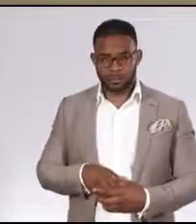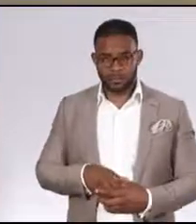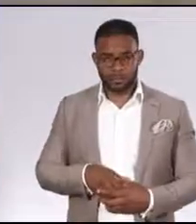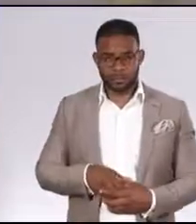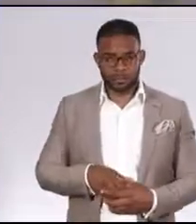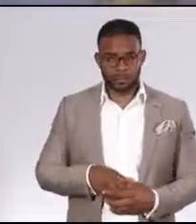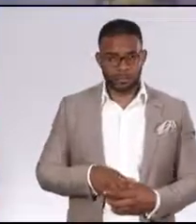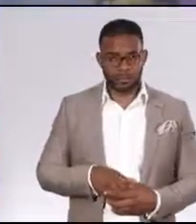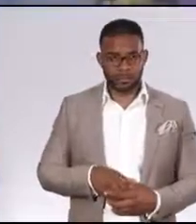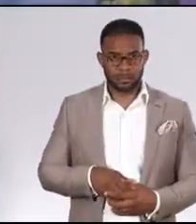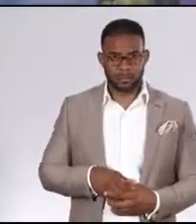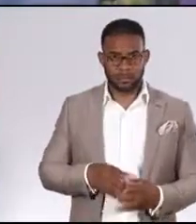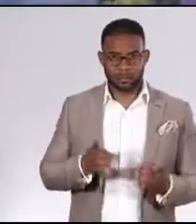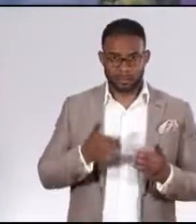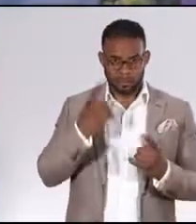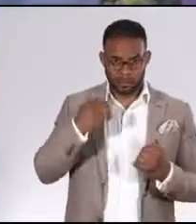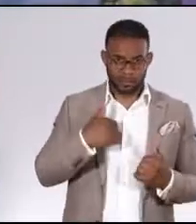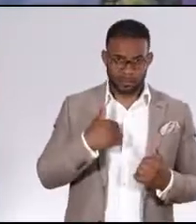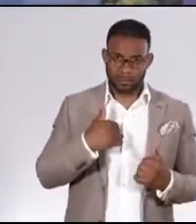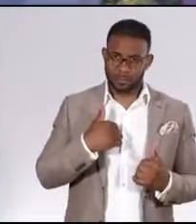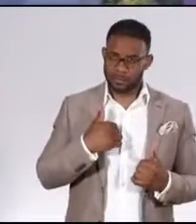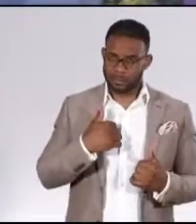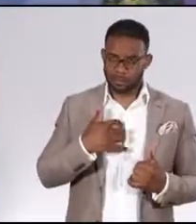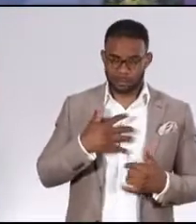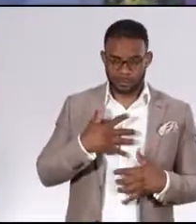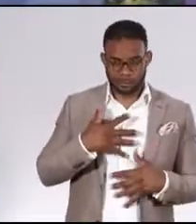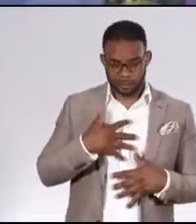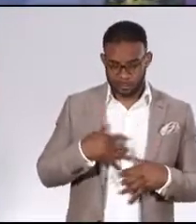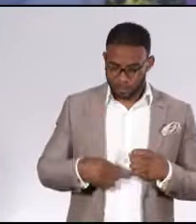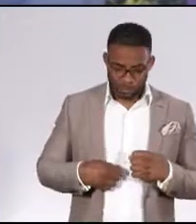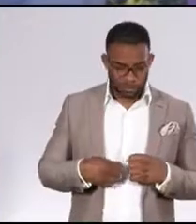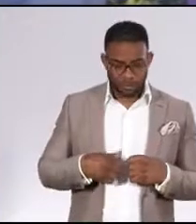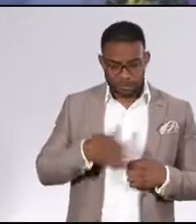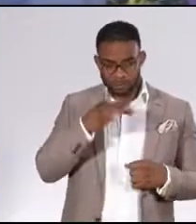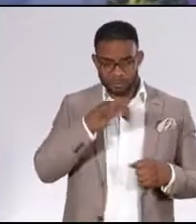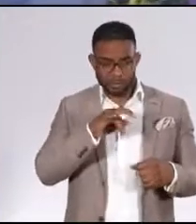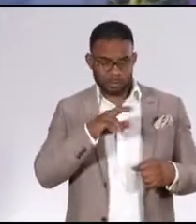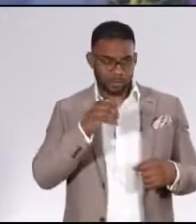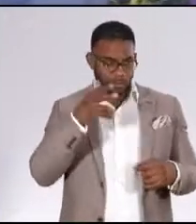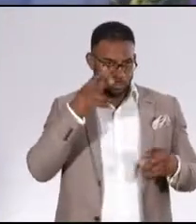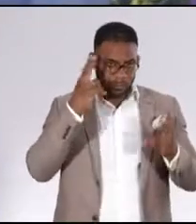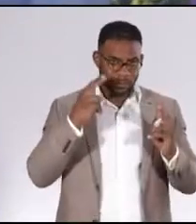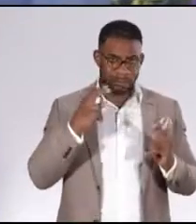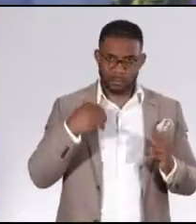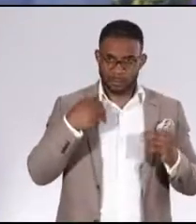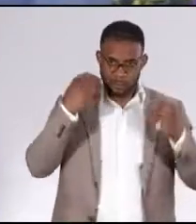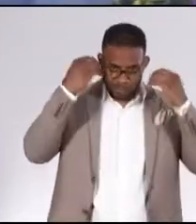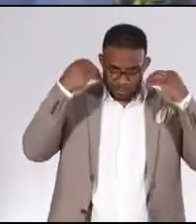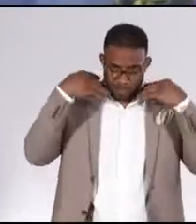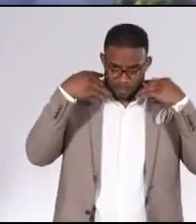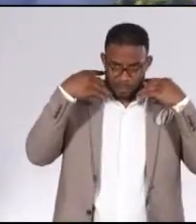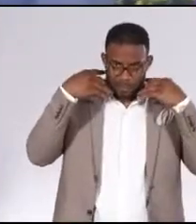dating for me with feeding. Our guide has died with your kids. I continue to cover my hearing loss with,